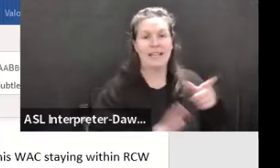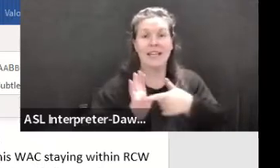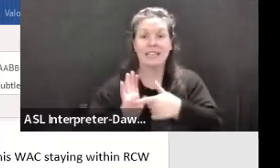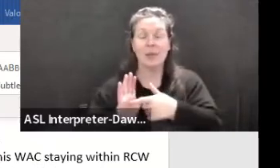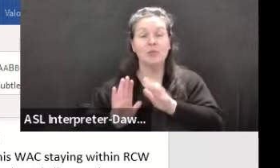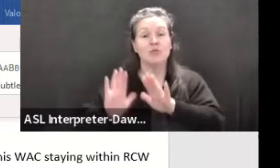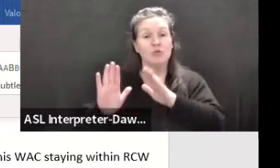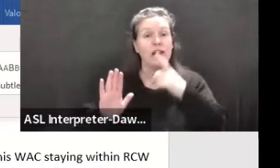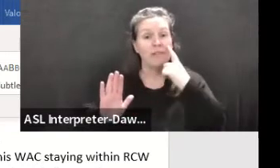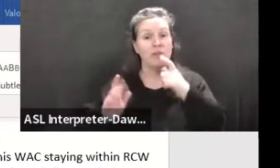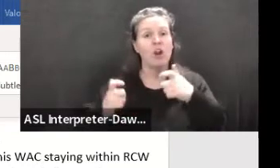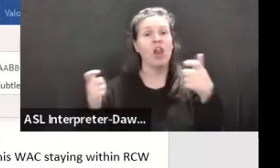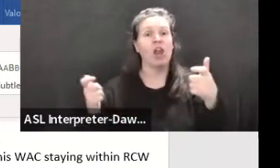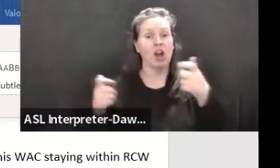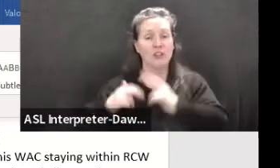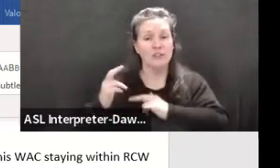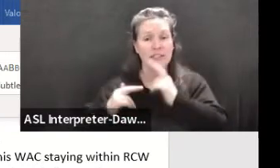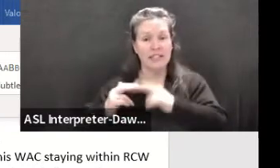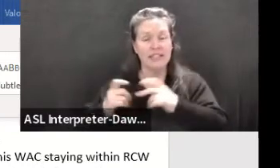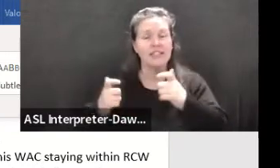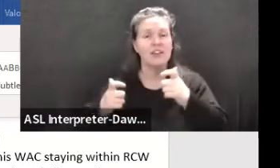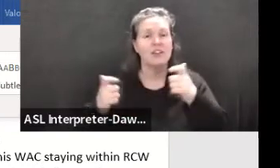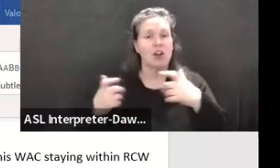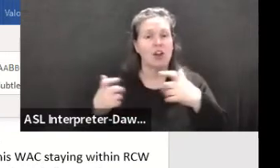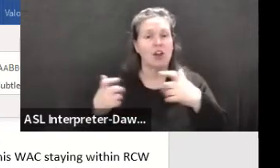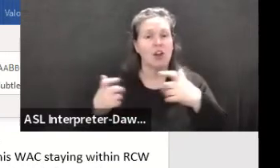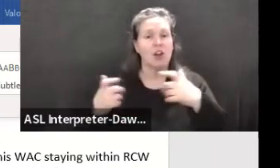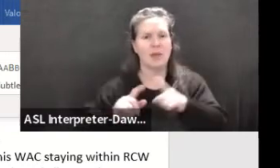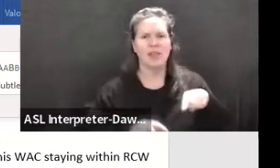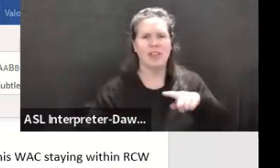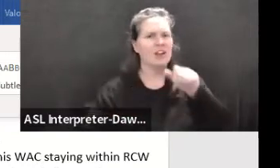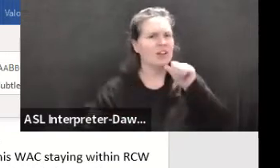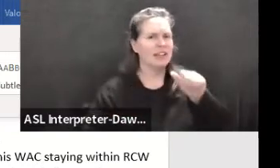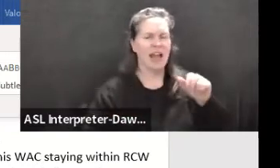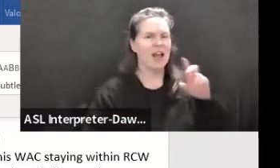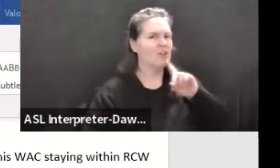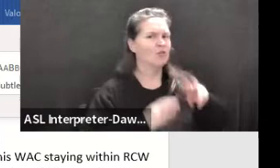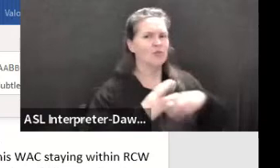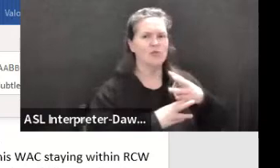and larger facilities and health systems, but they're very unrealistic for my association